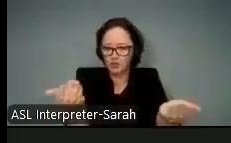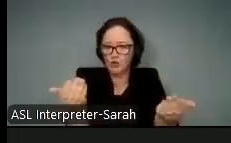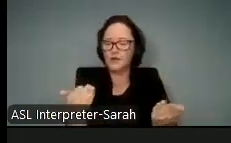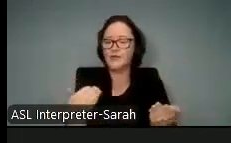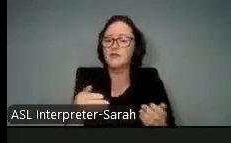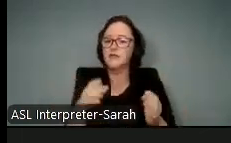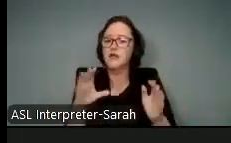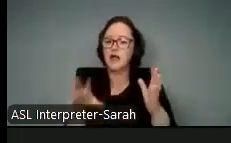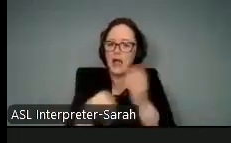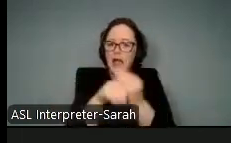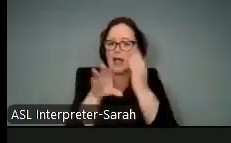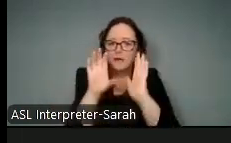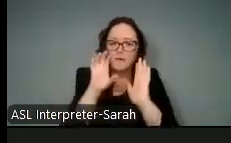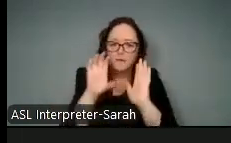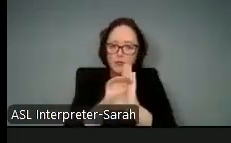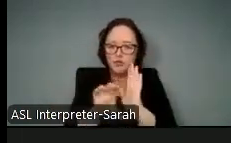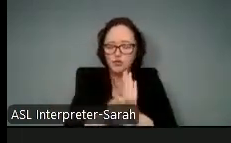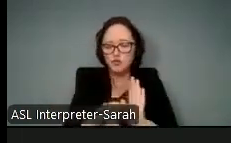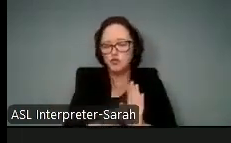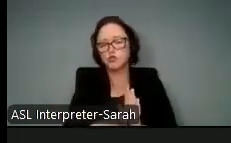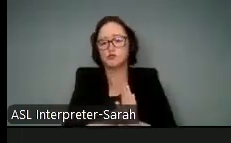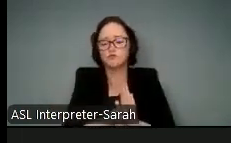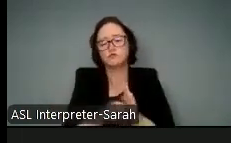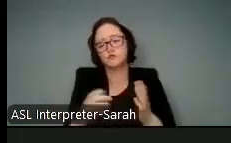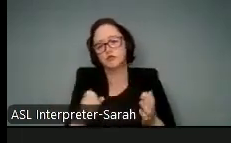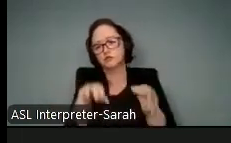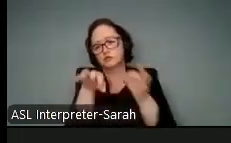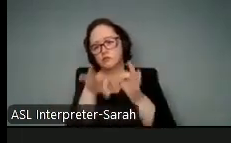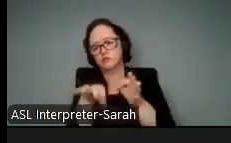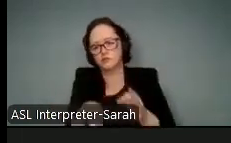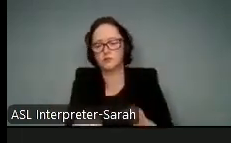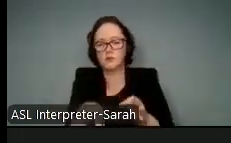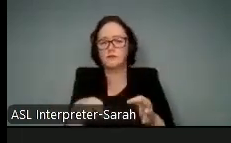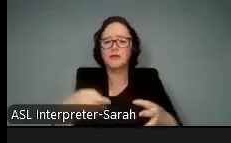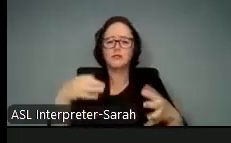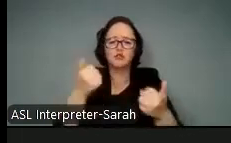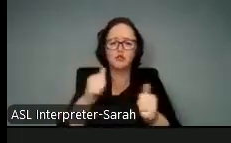Put maybe 100 to 200 characters in there, try and write something short and snappy that just says,